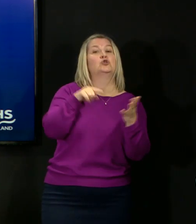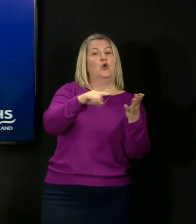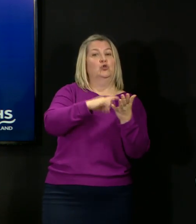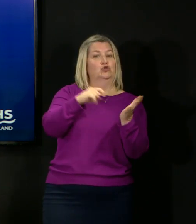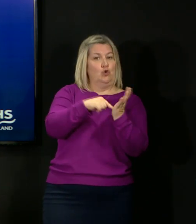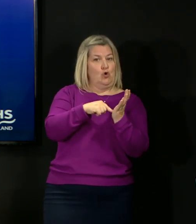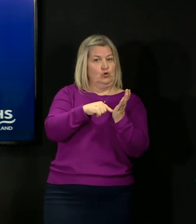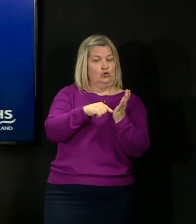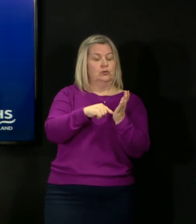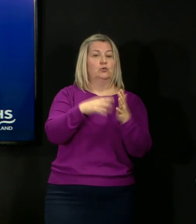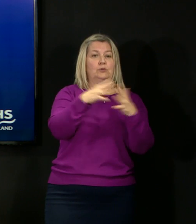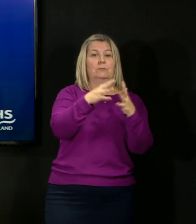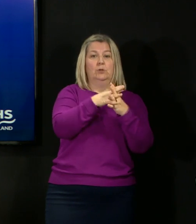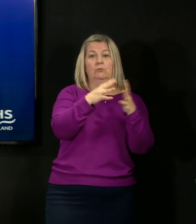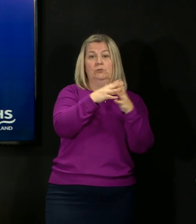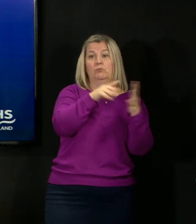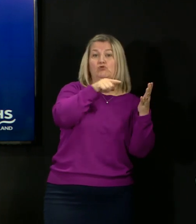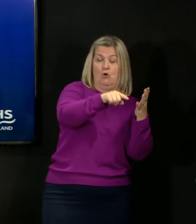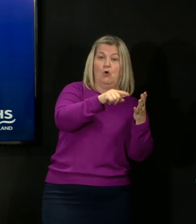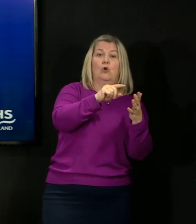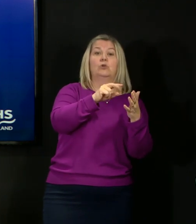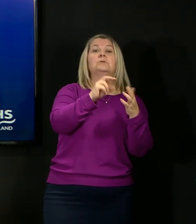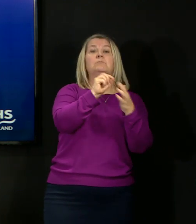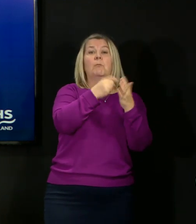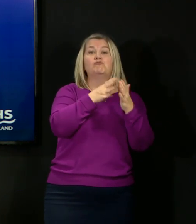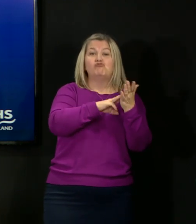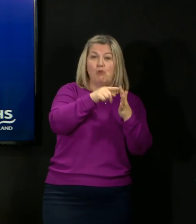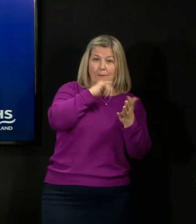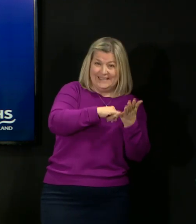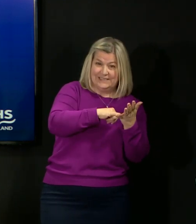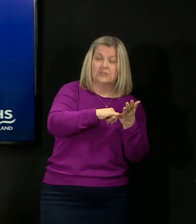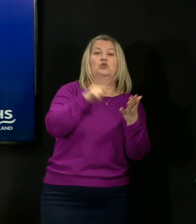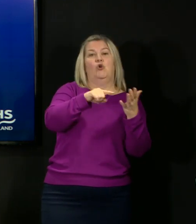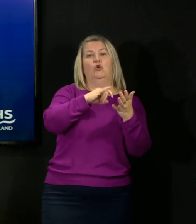the first of its kind in the UK. Based on a psychological first aid approach, the